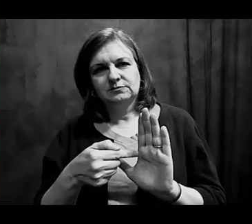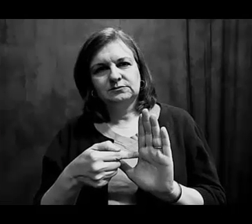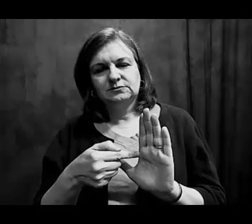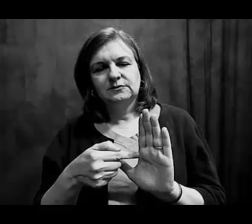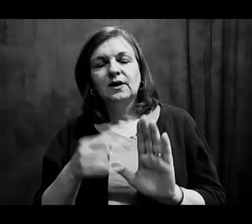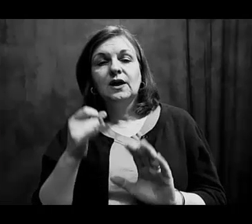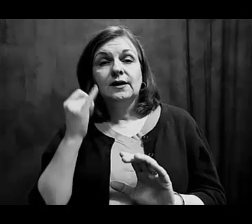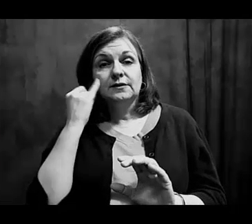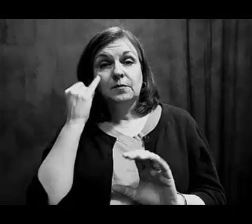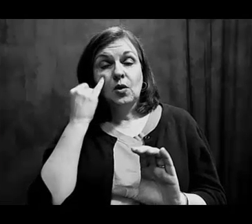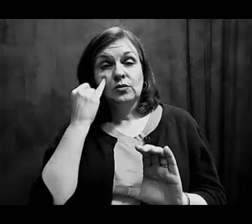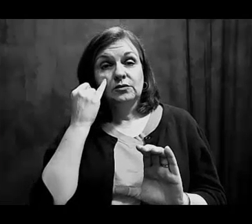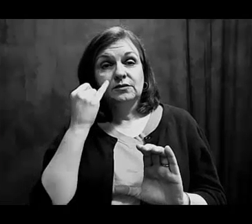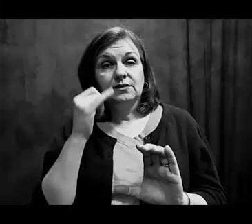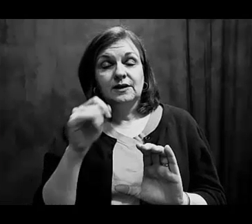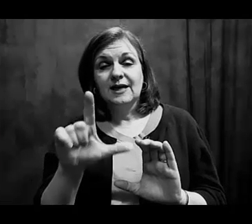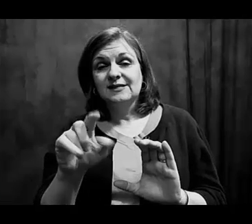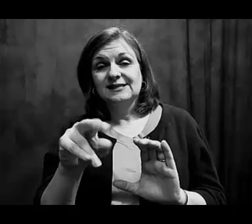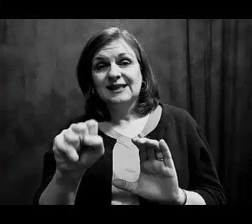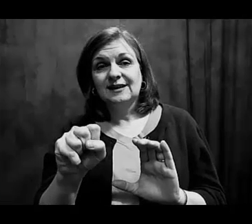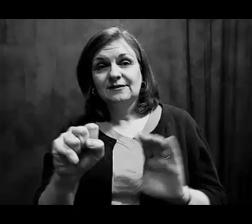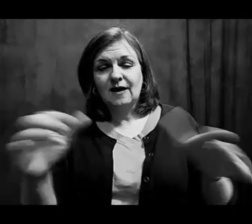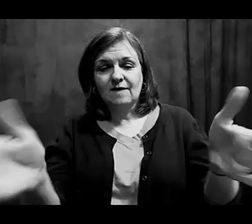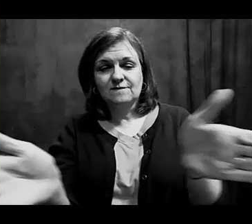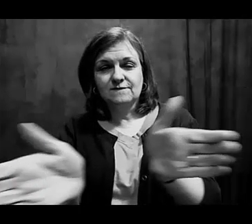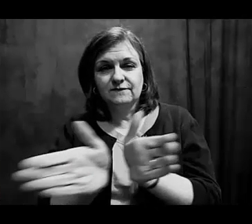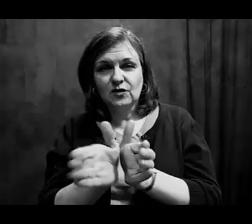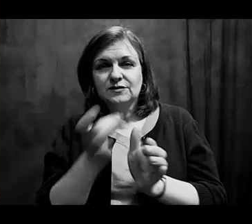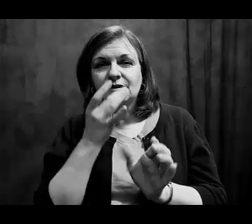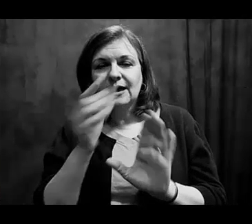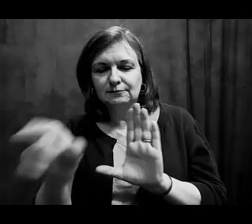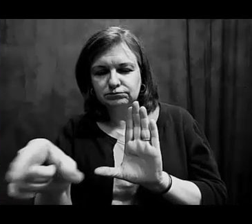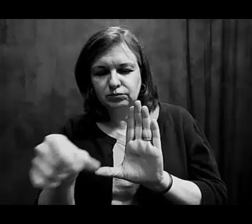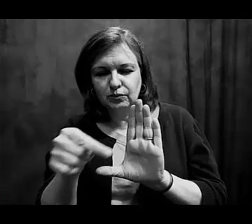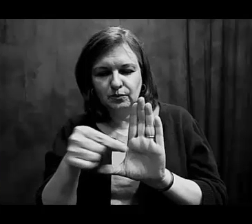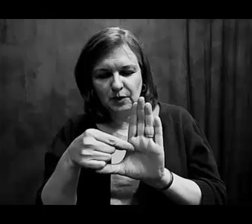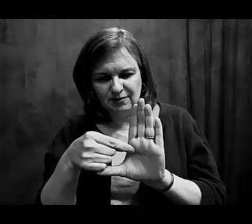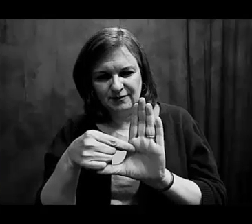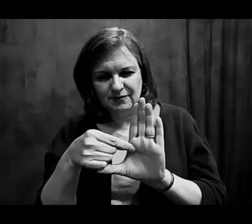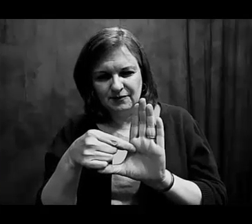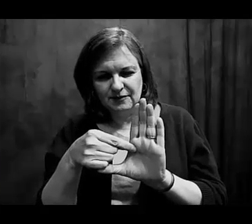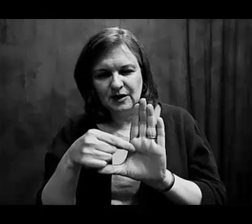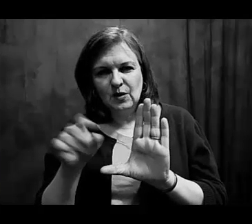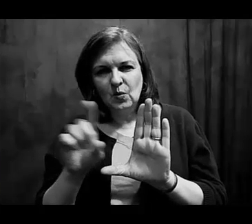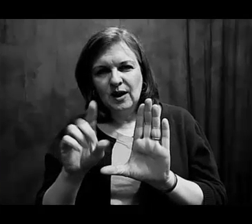so if your lens is actually focusing all of the light to that space where your optic nerve